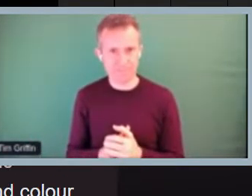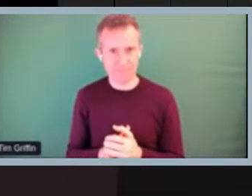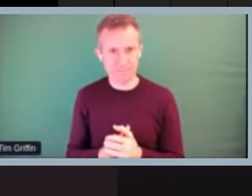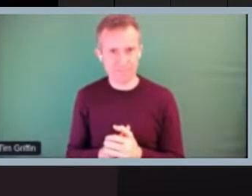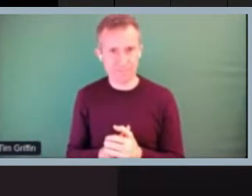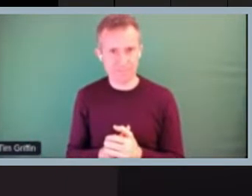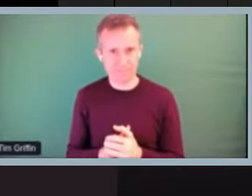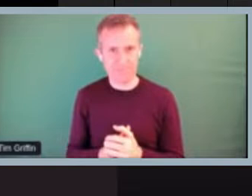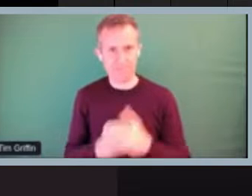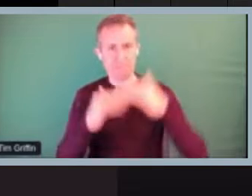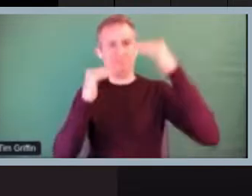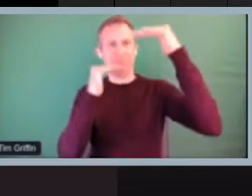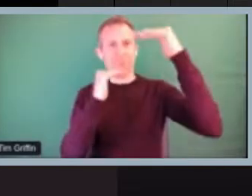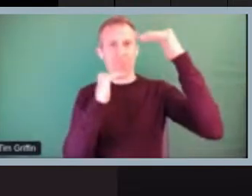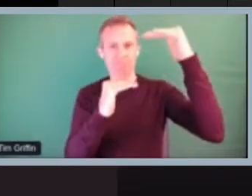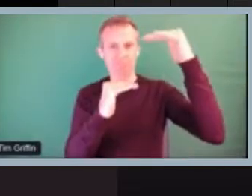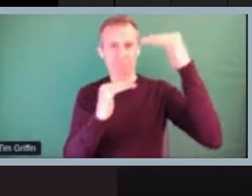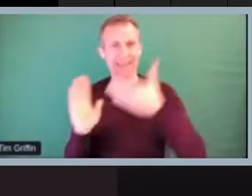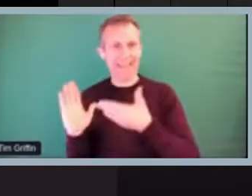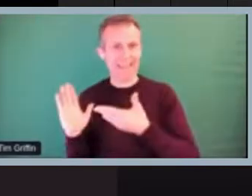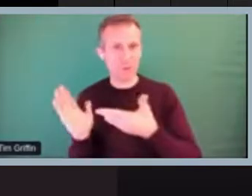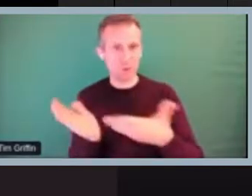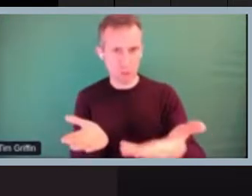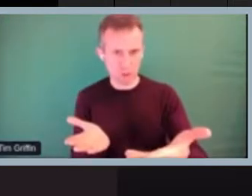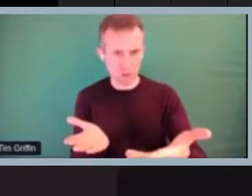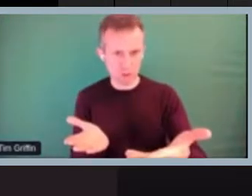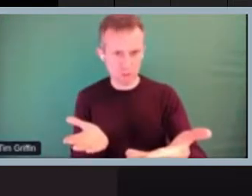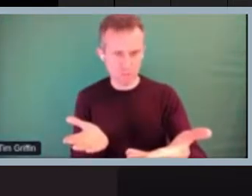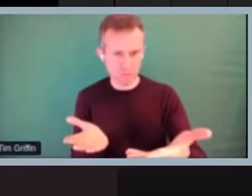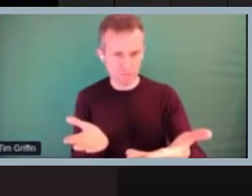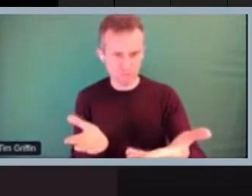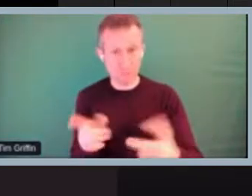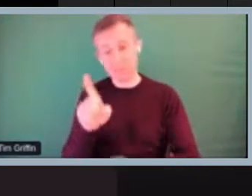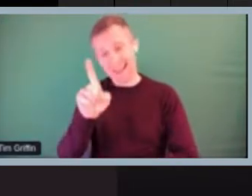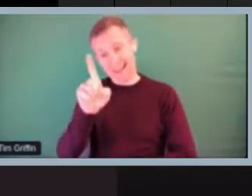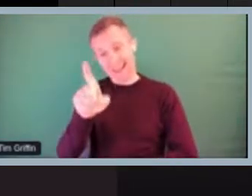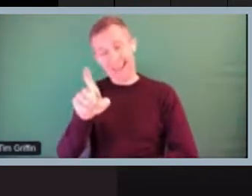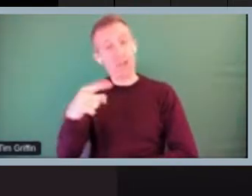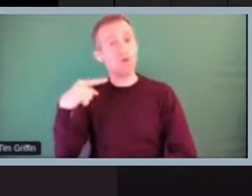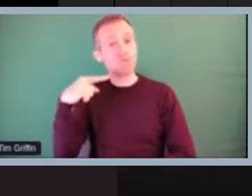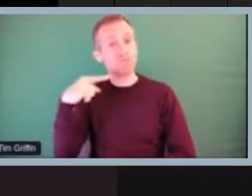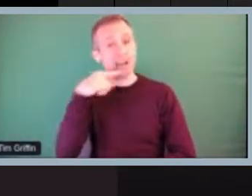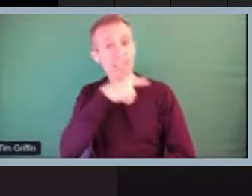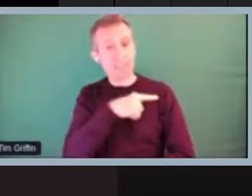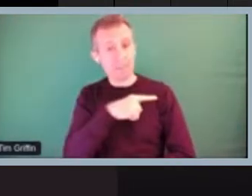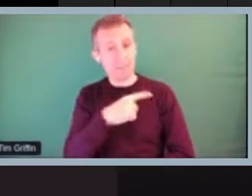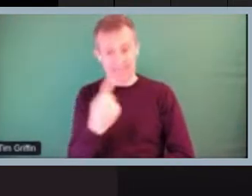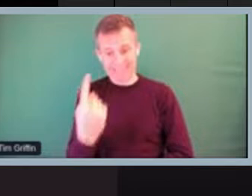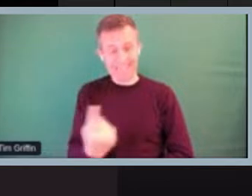of an introduction, and now when I select this Randomise button, it will pick a different